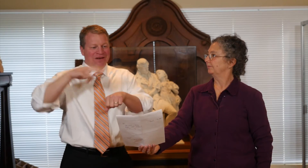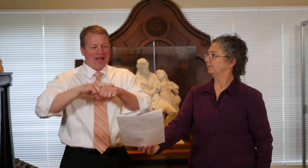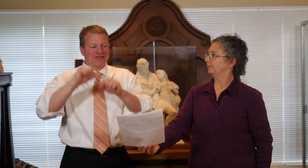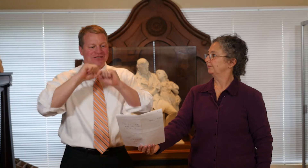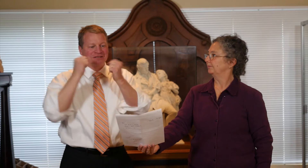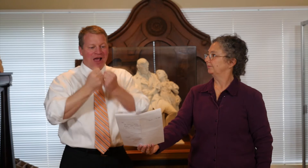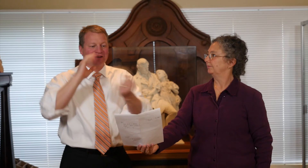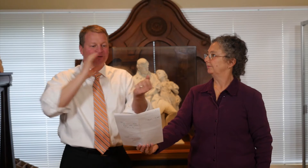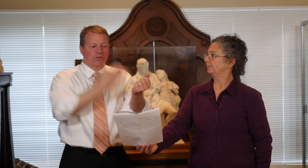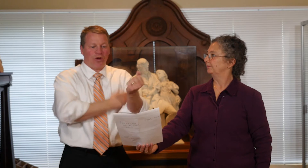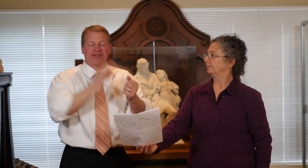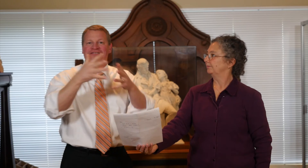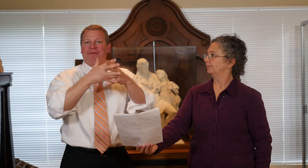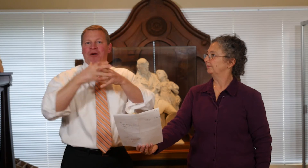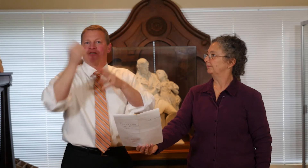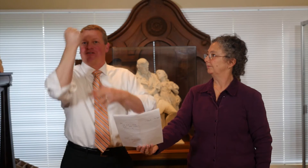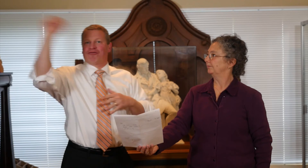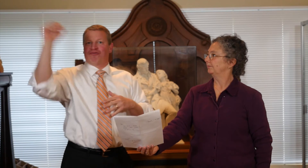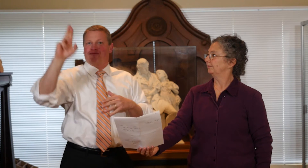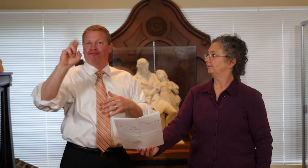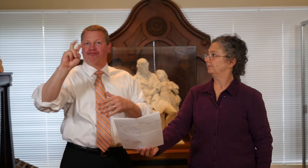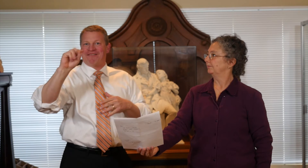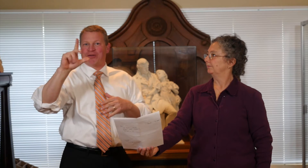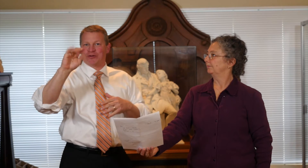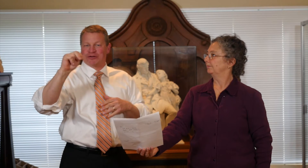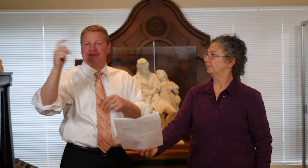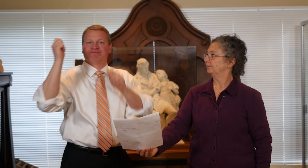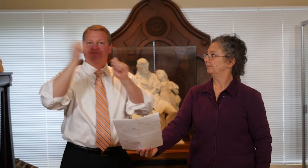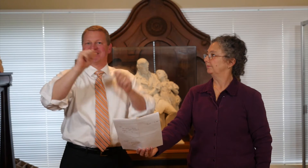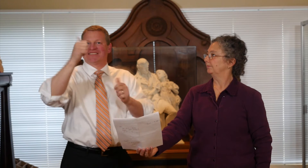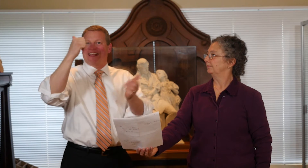get. It's from the National Society of the Daughter's of the American Revolution. It's